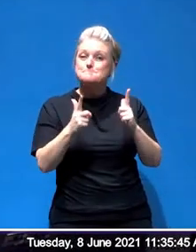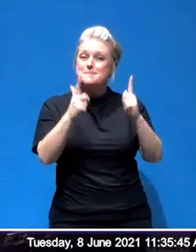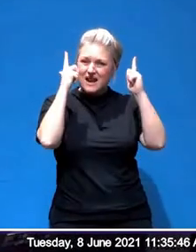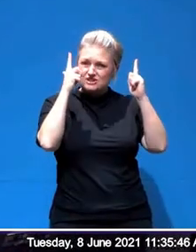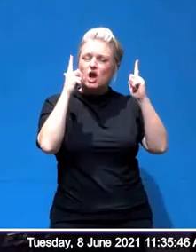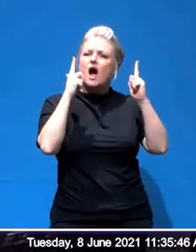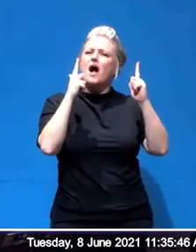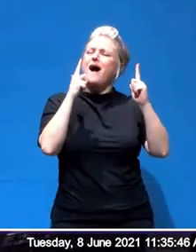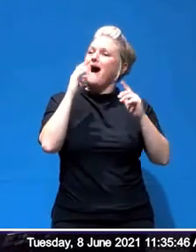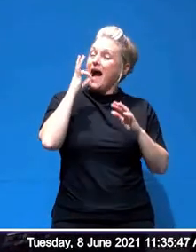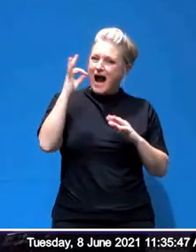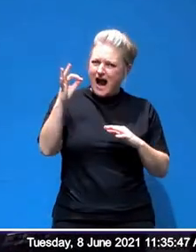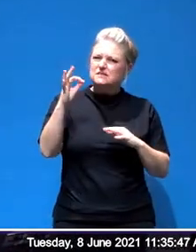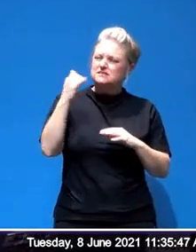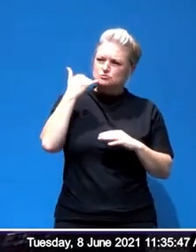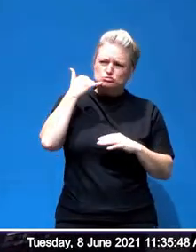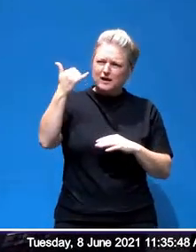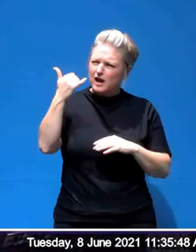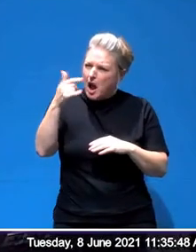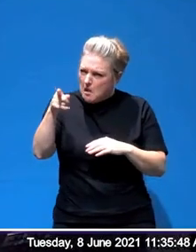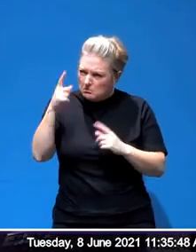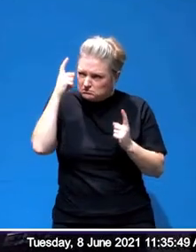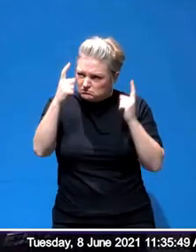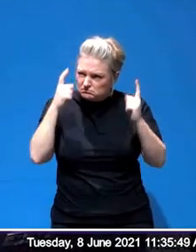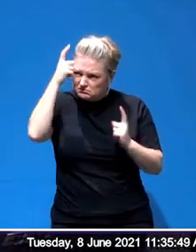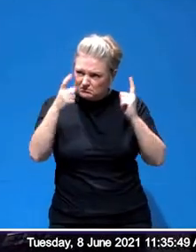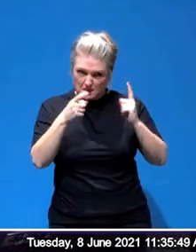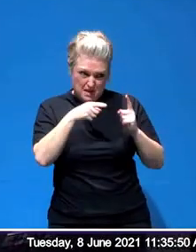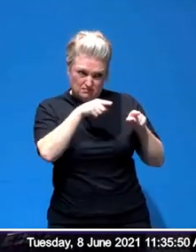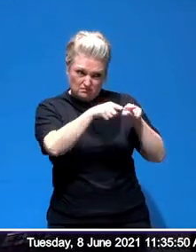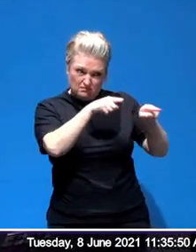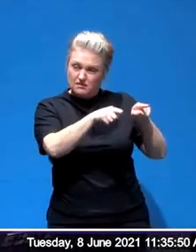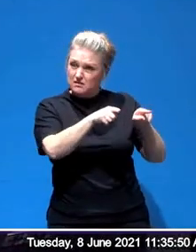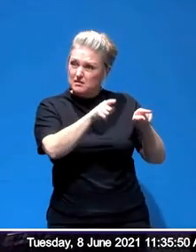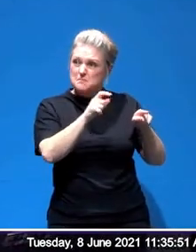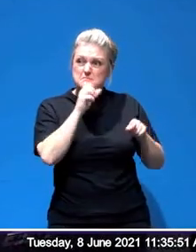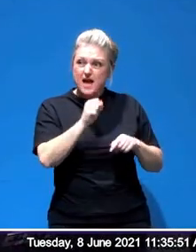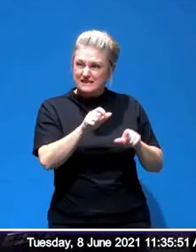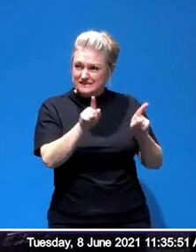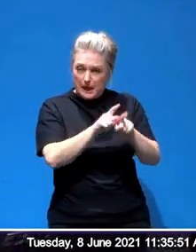Maybe they had given the wrong medication to Daniel. But no, that wasn't the case.